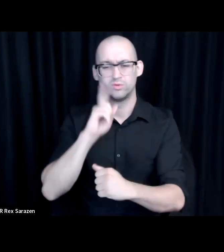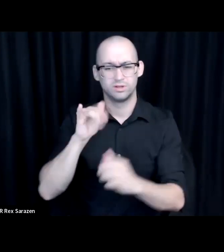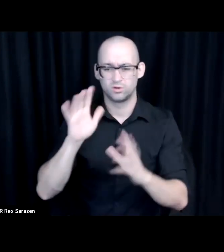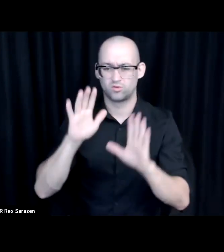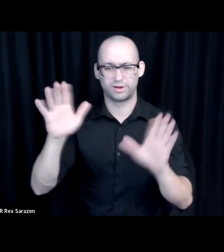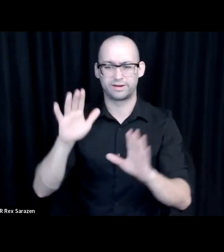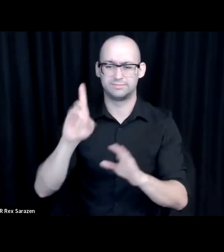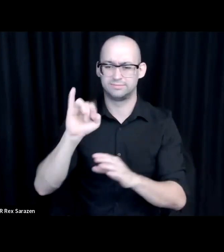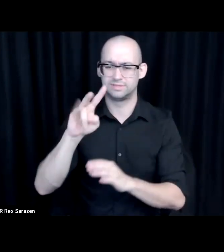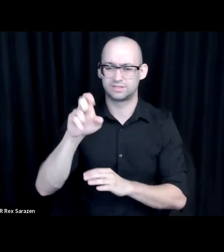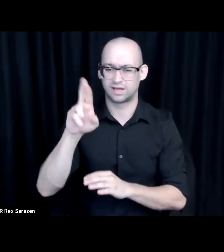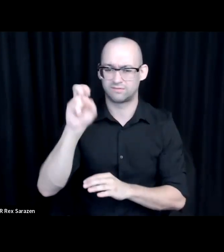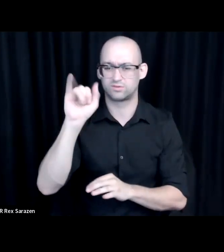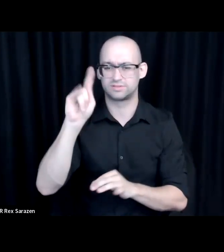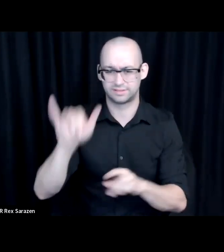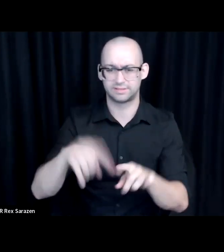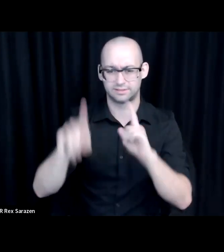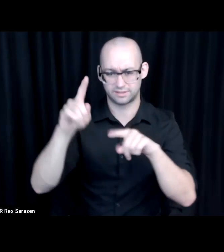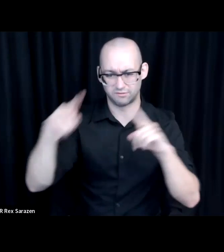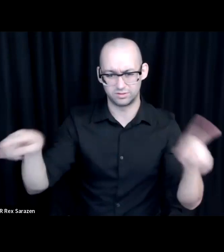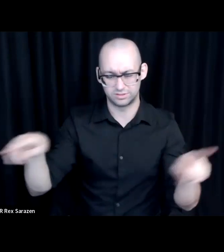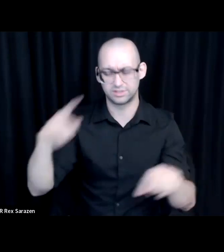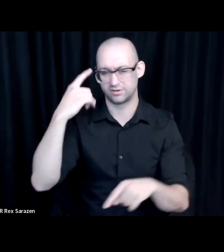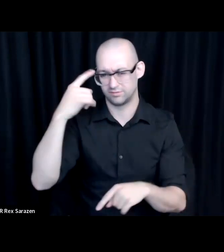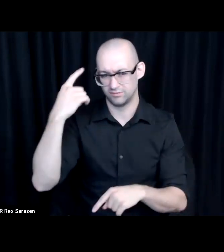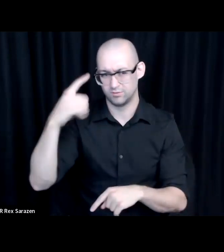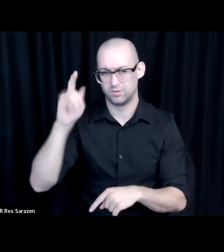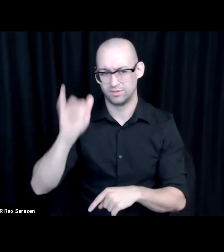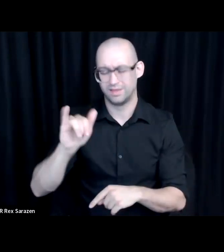cultures, and partner with Tribal governments to bolster sound and sustainable economic development